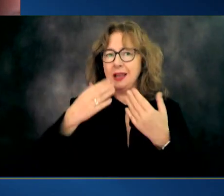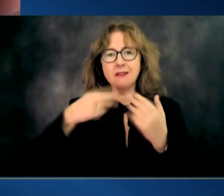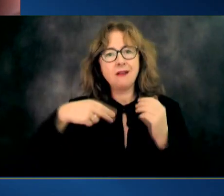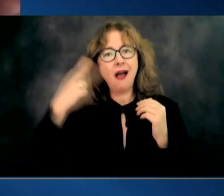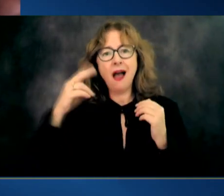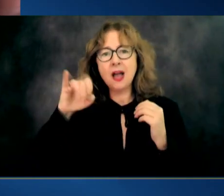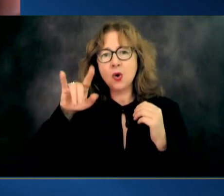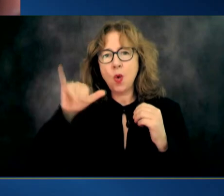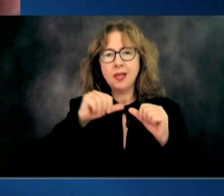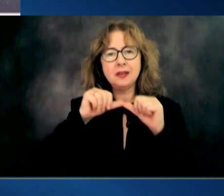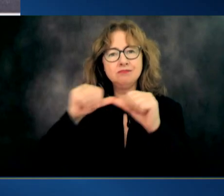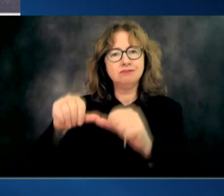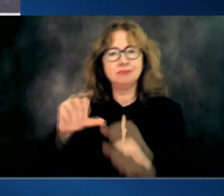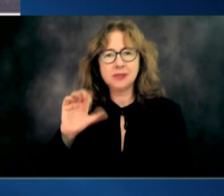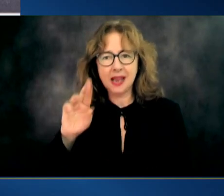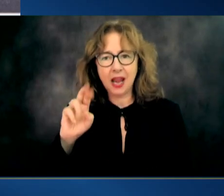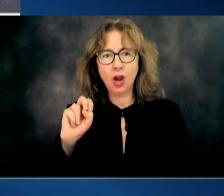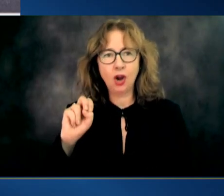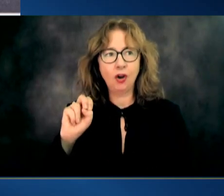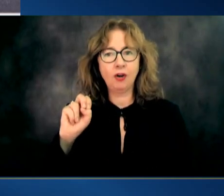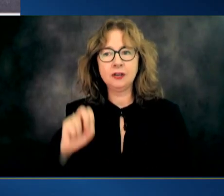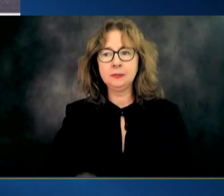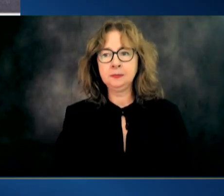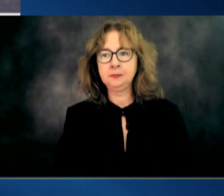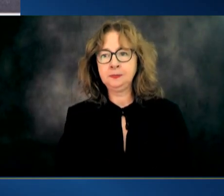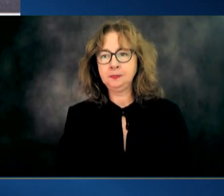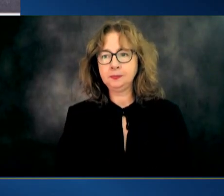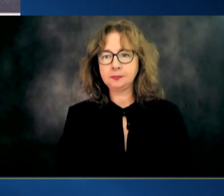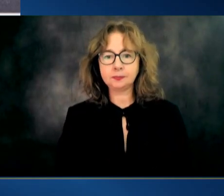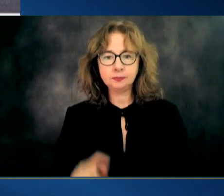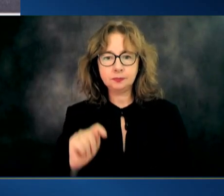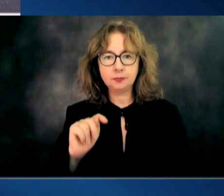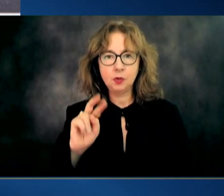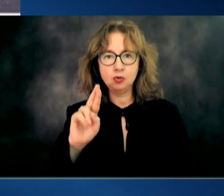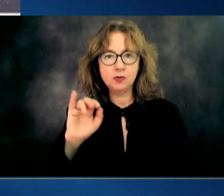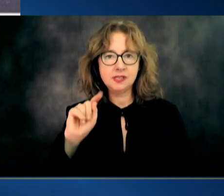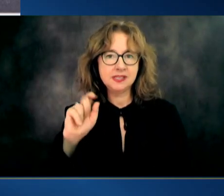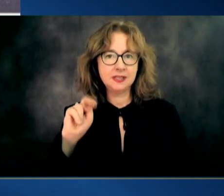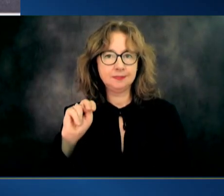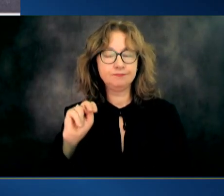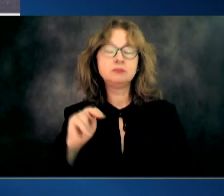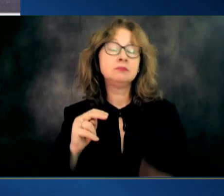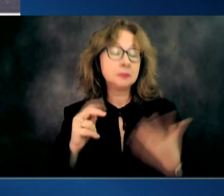Tristan Lee: So, I think -- because I have been through this going from pediatric care to